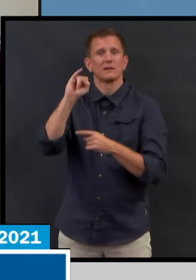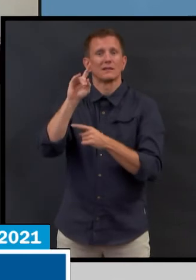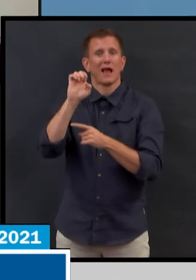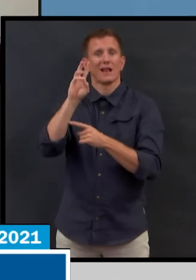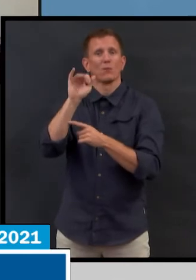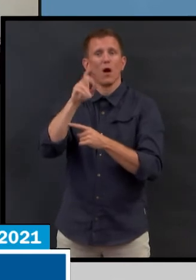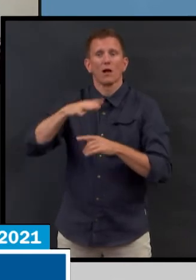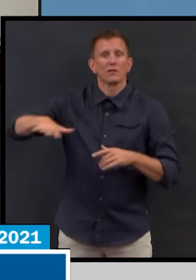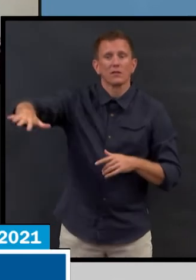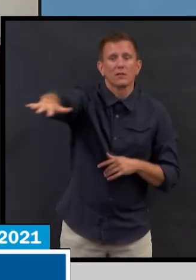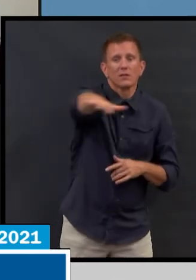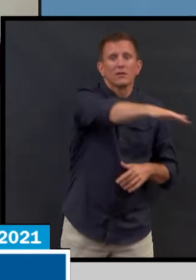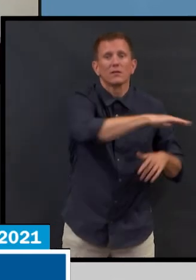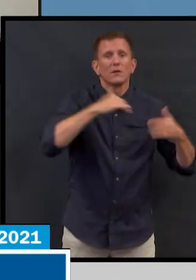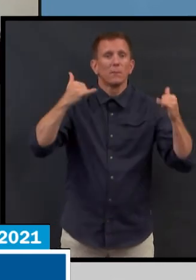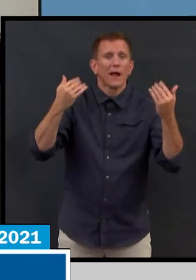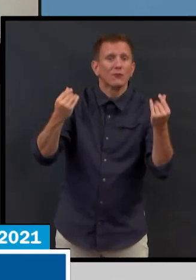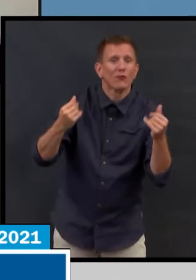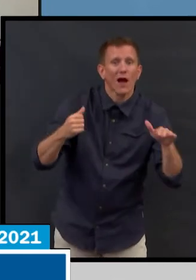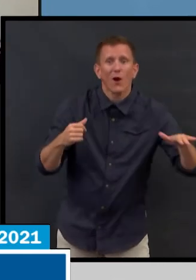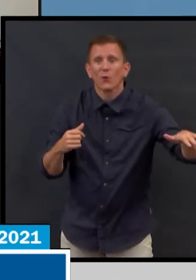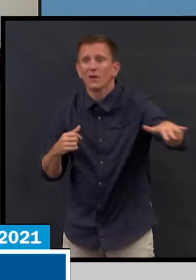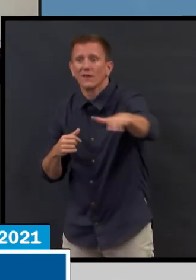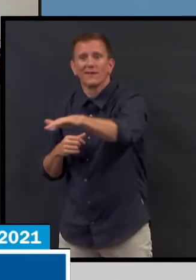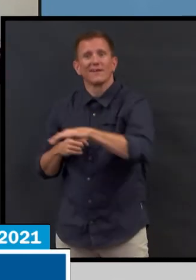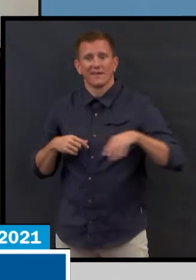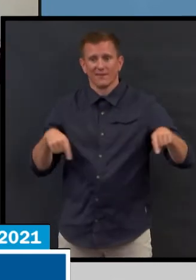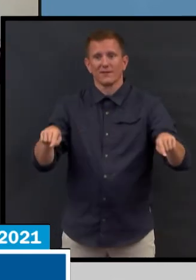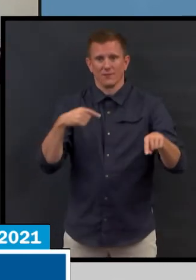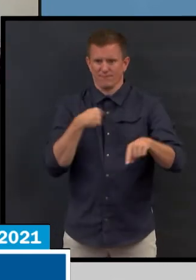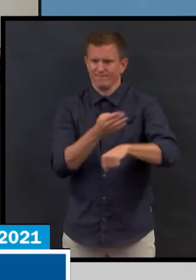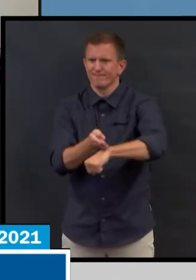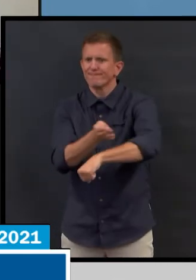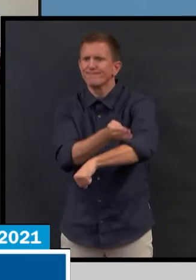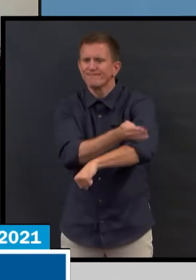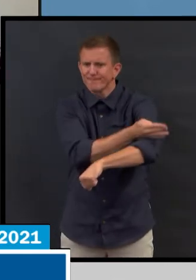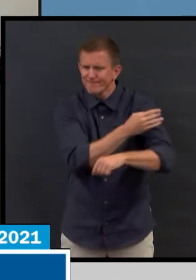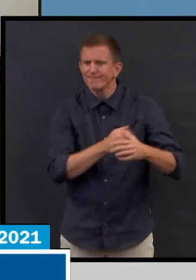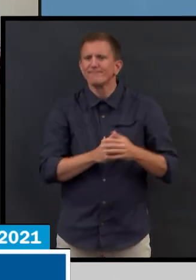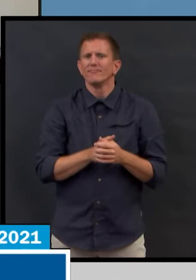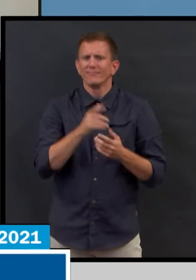are upcoming the old playground area was removed and a new swing bay was added to the